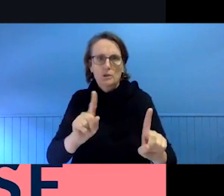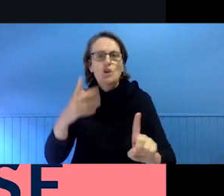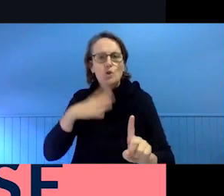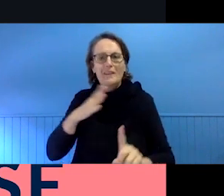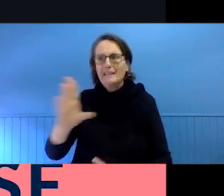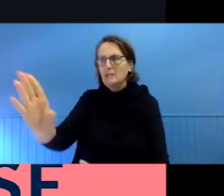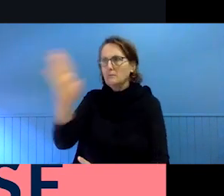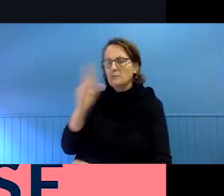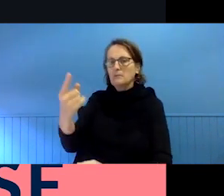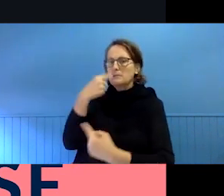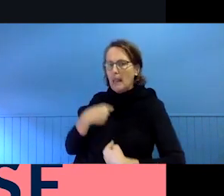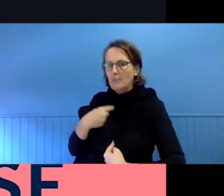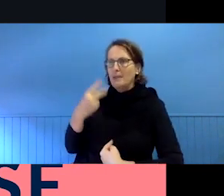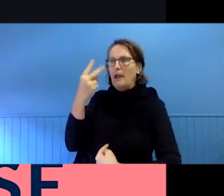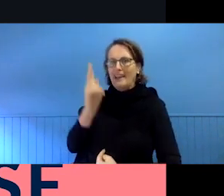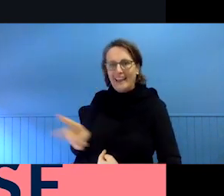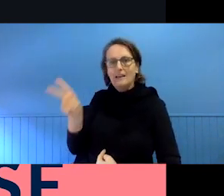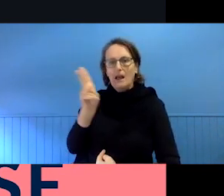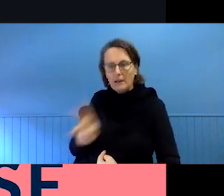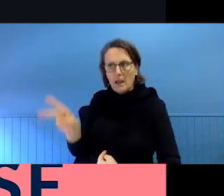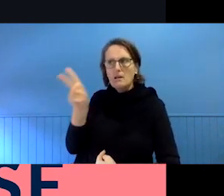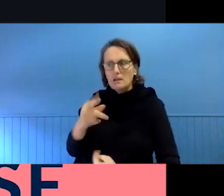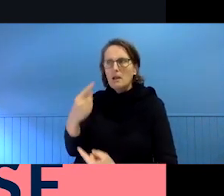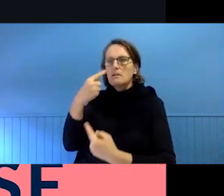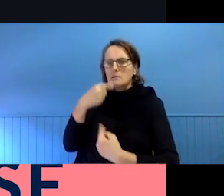multiple times for them to absorb it. And you also got to remember